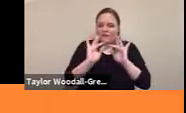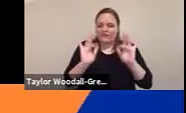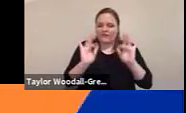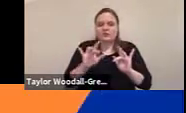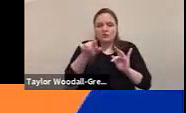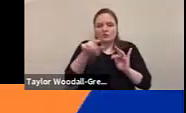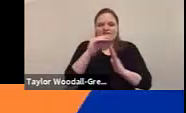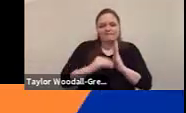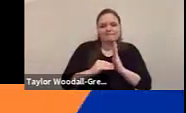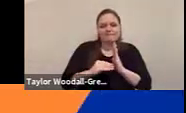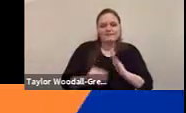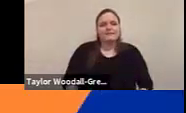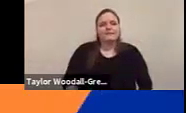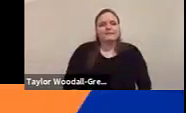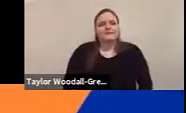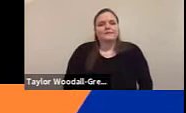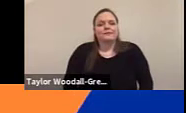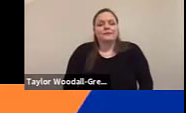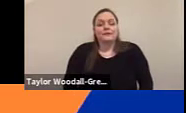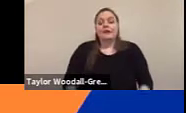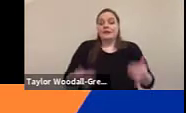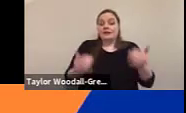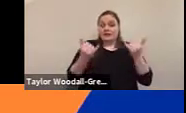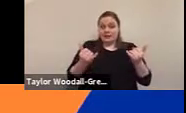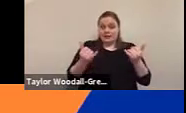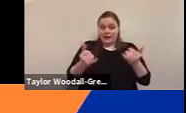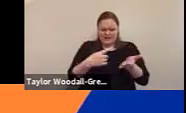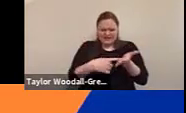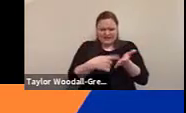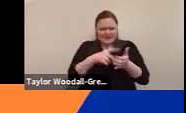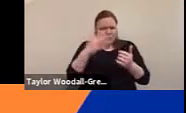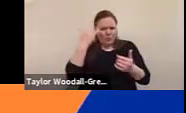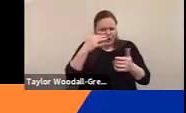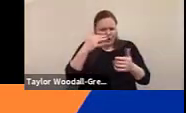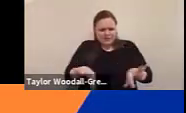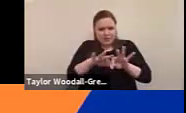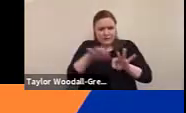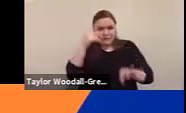Now, let's get into why it's important for you to design with accessibility in mind.